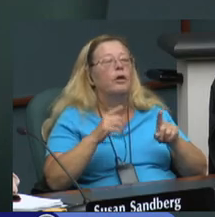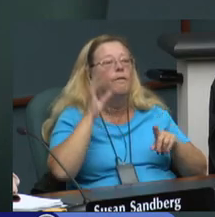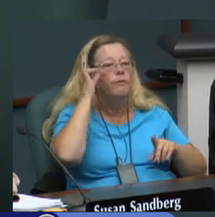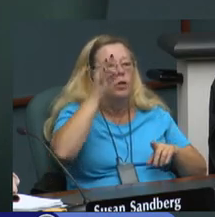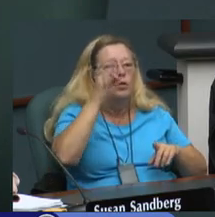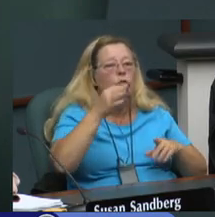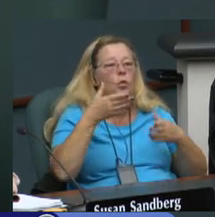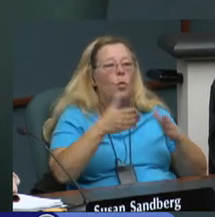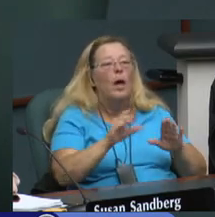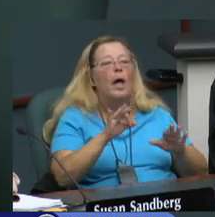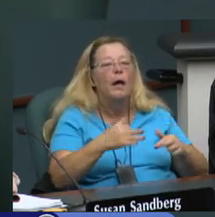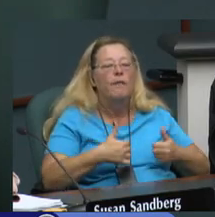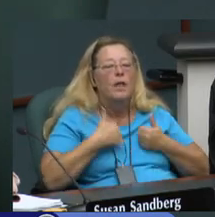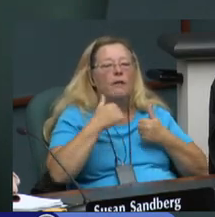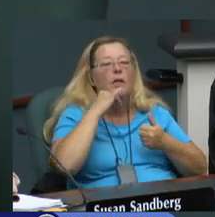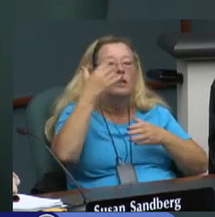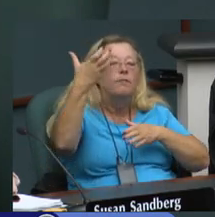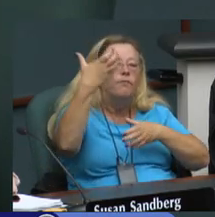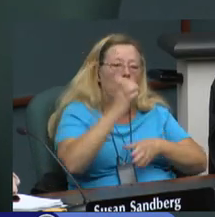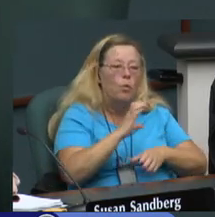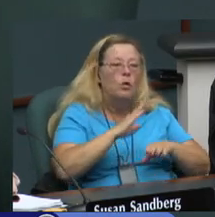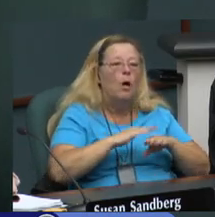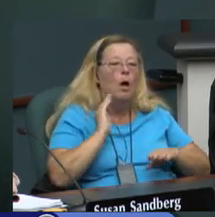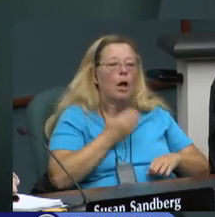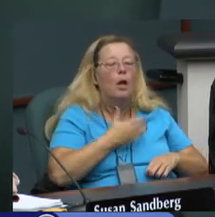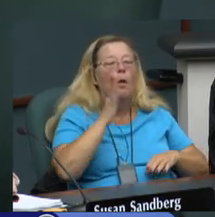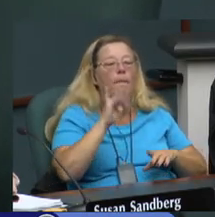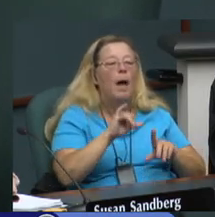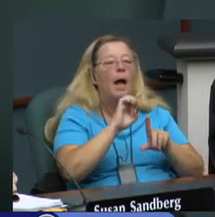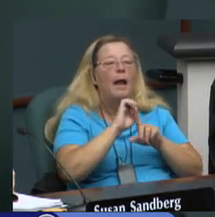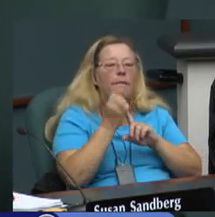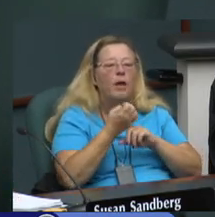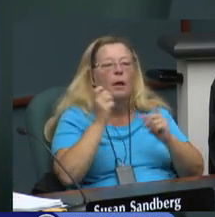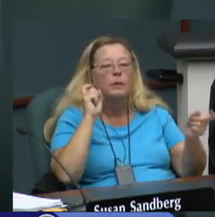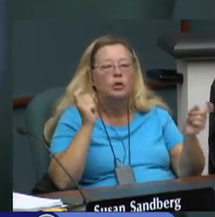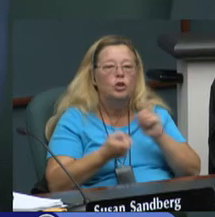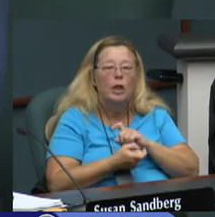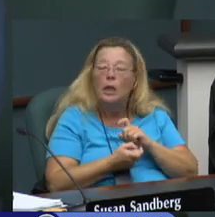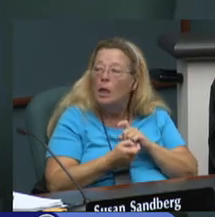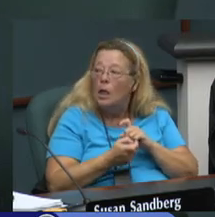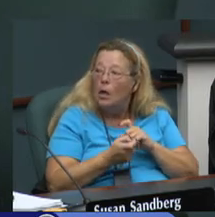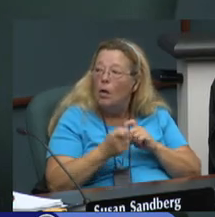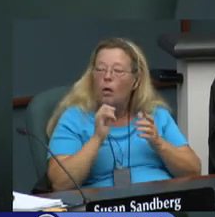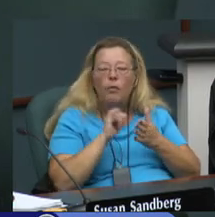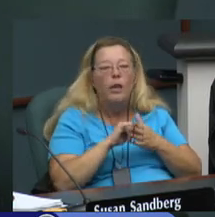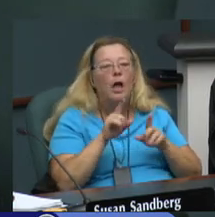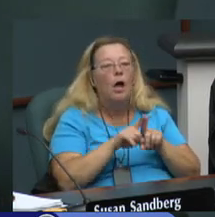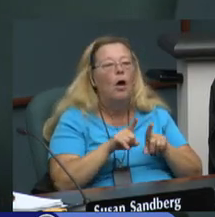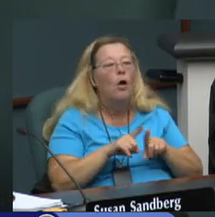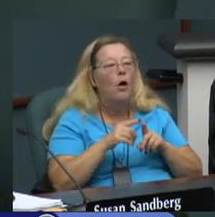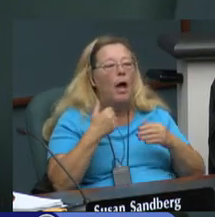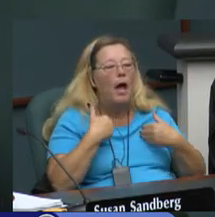upon us by by environmental change that will also have tremendous social and